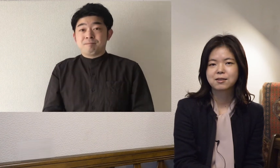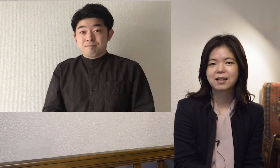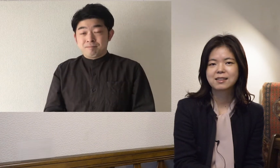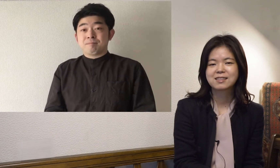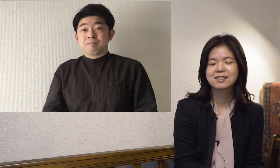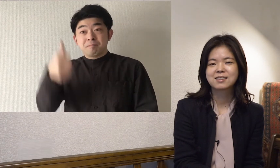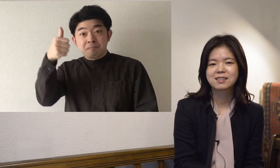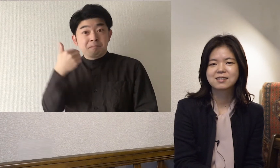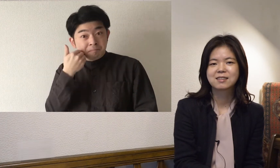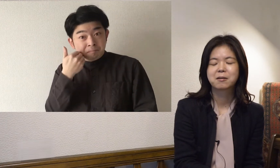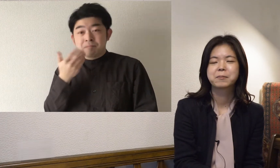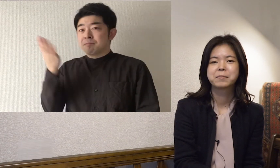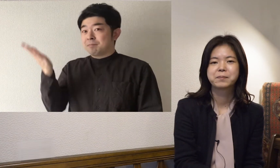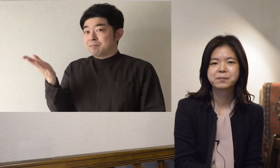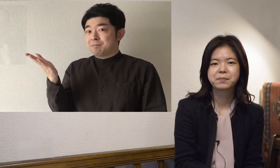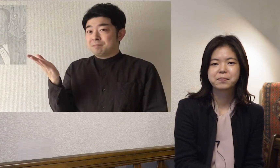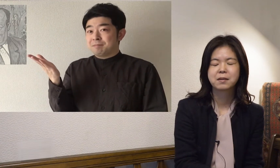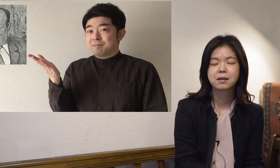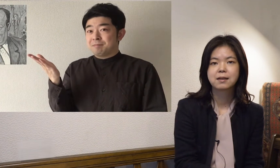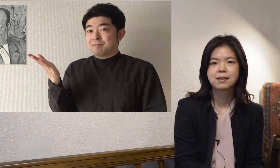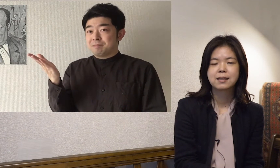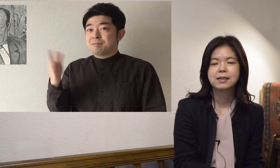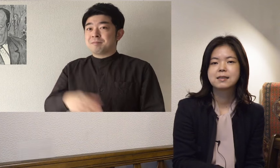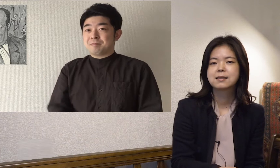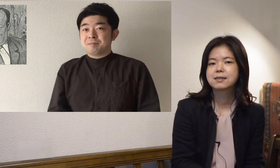He looks like this image.